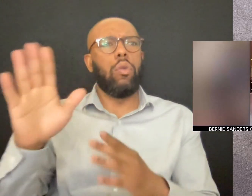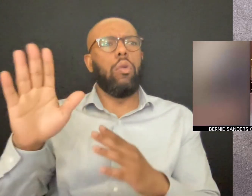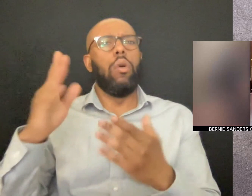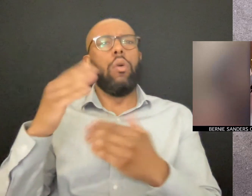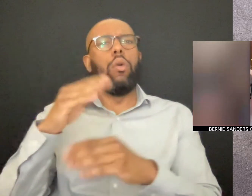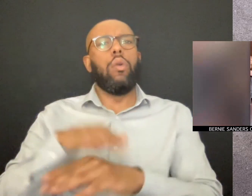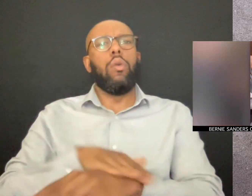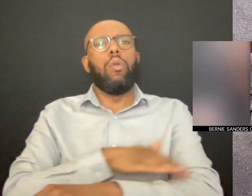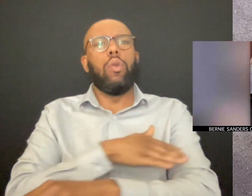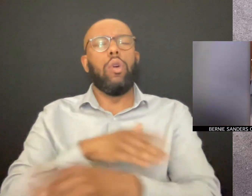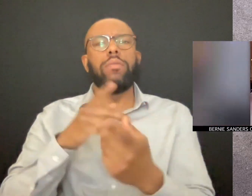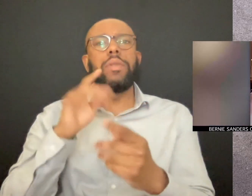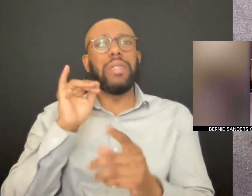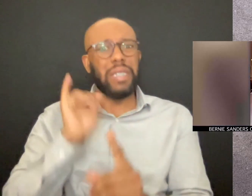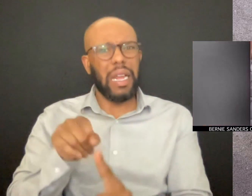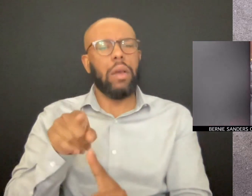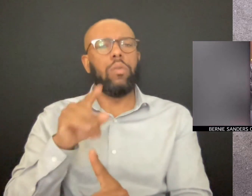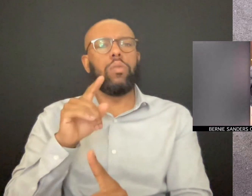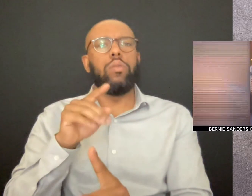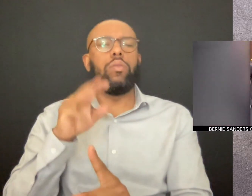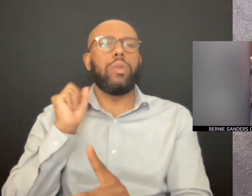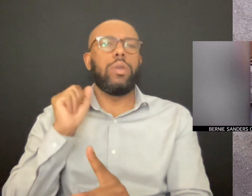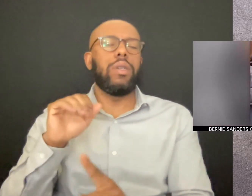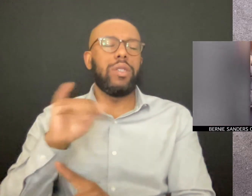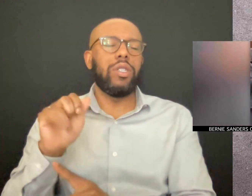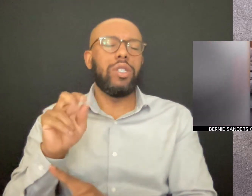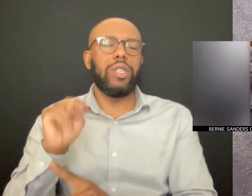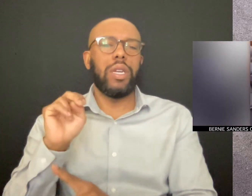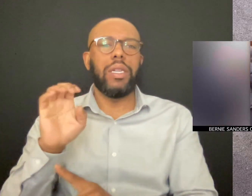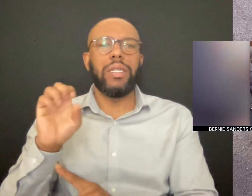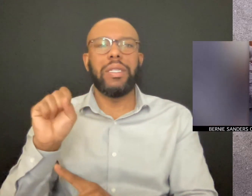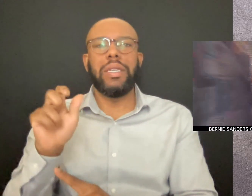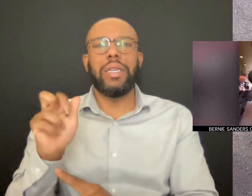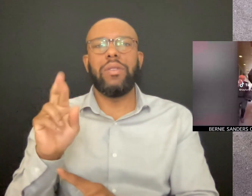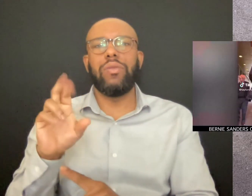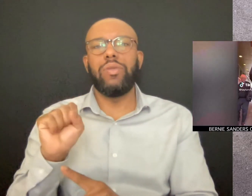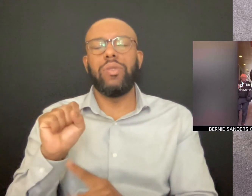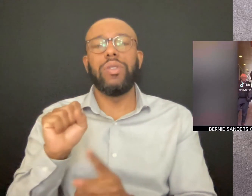smacked while waving her arms was Jane Sanders Bernie's wife